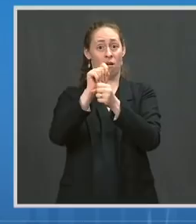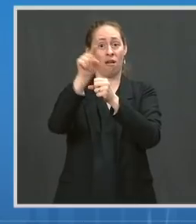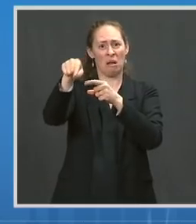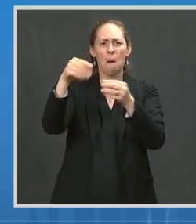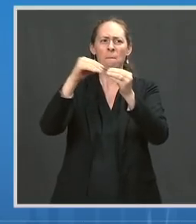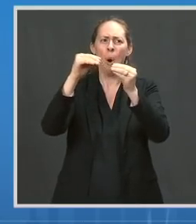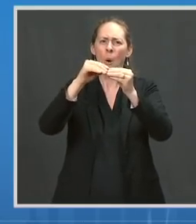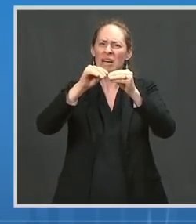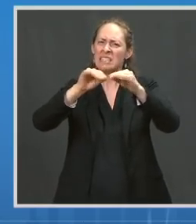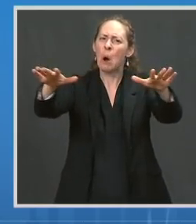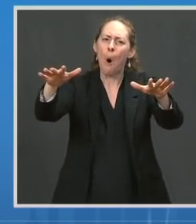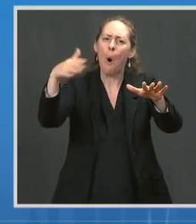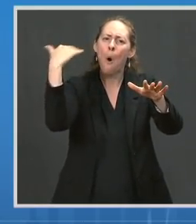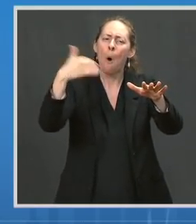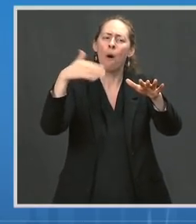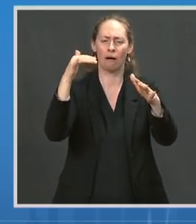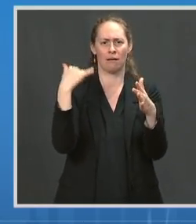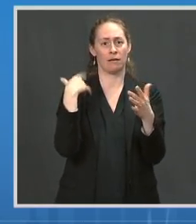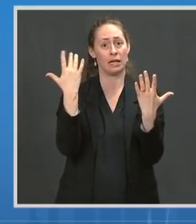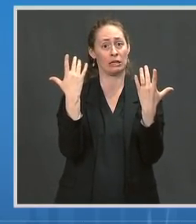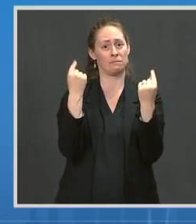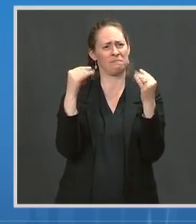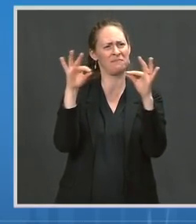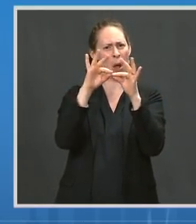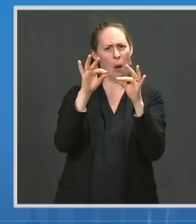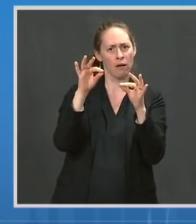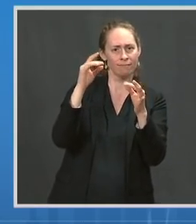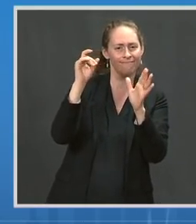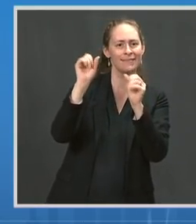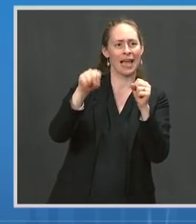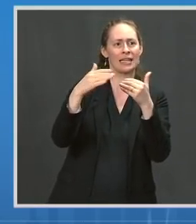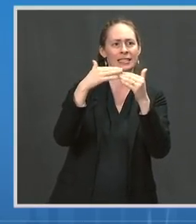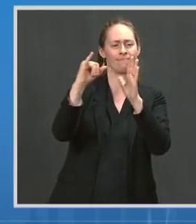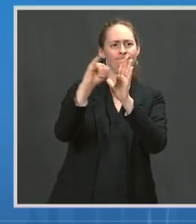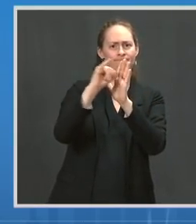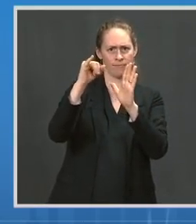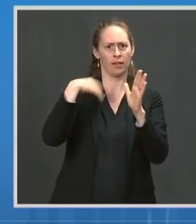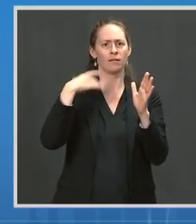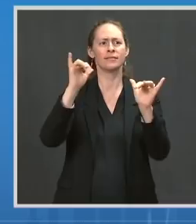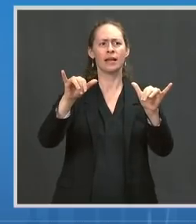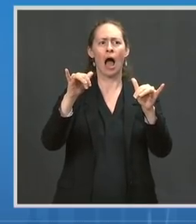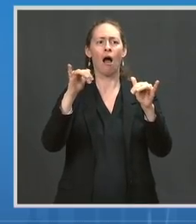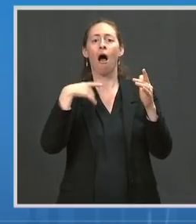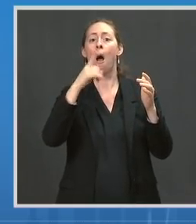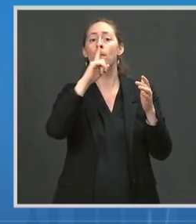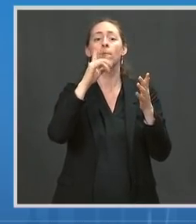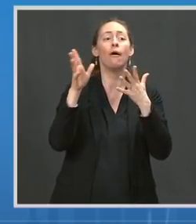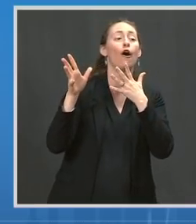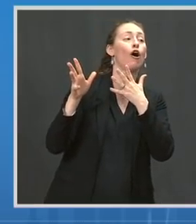particularly as we aim to get ahead of dangerous variances before they emerge, as they are in the Midwest right now.